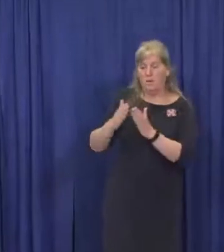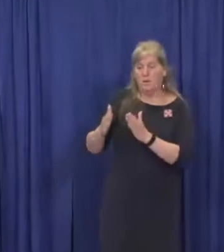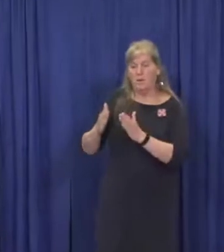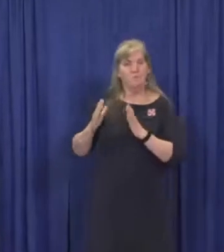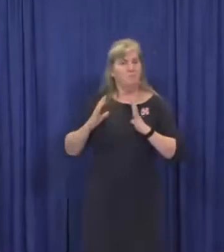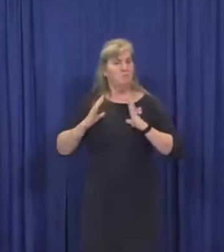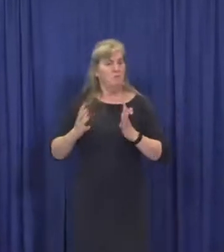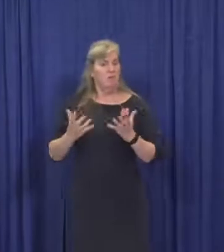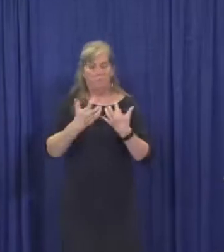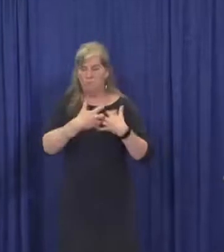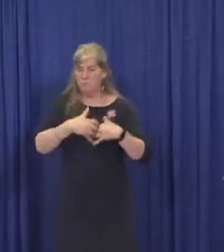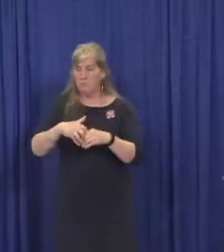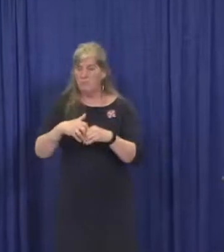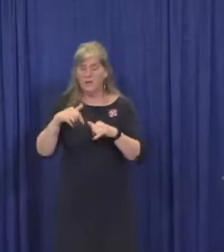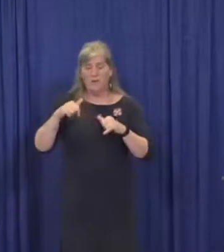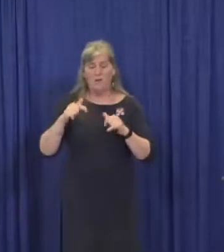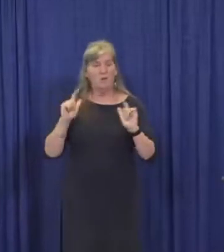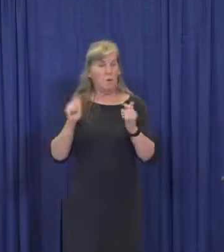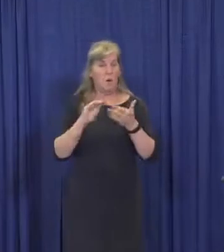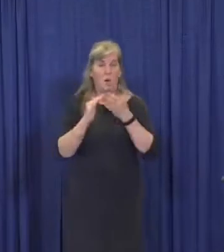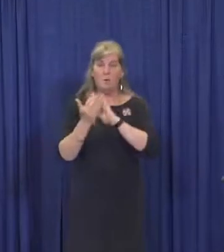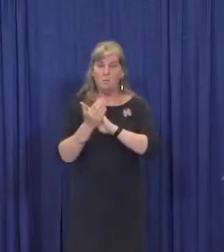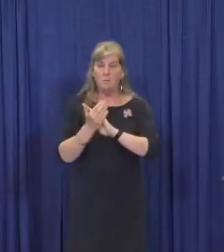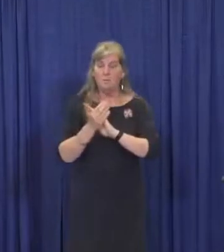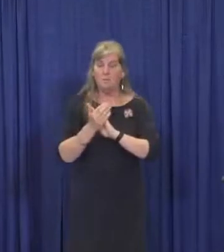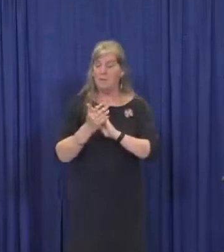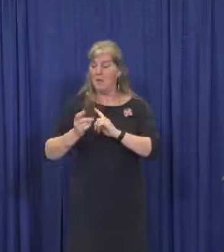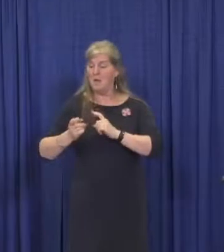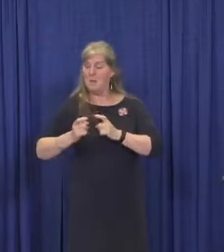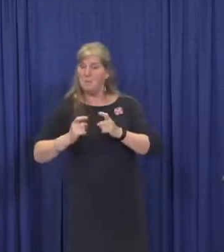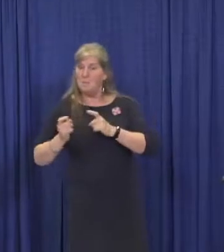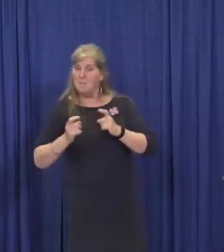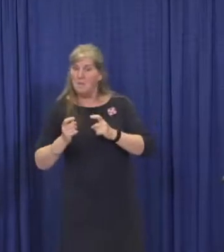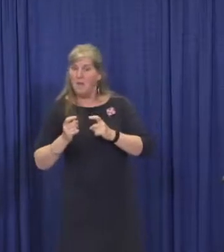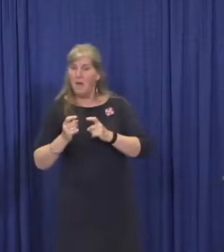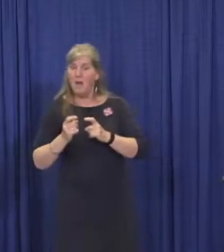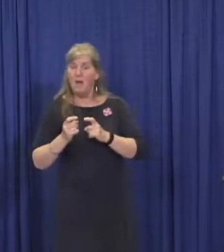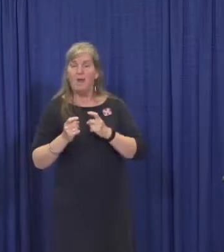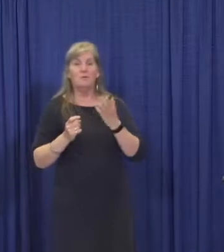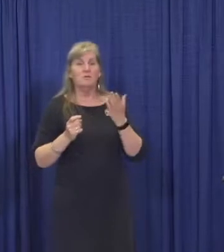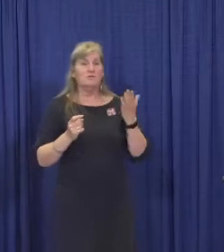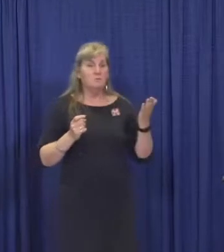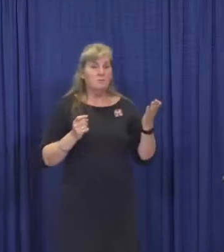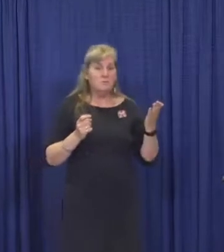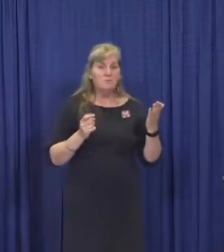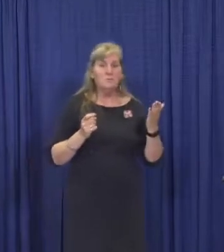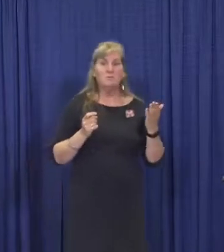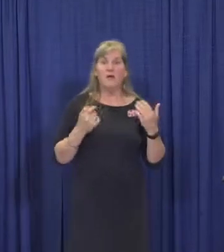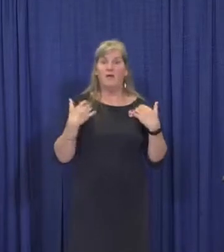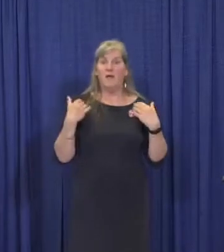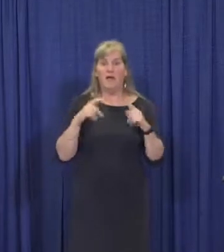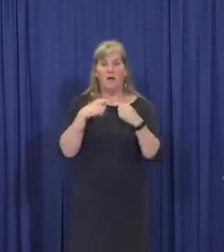We have an -- we have a small community and the ability to get